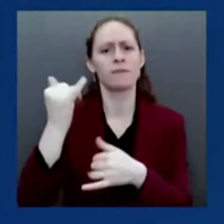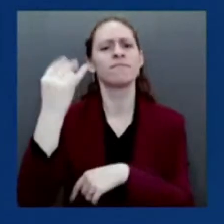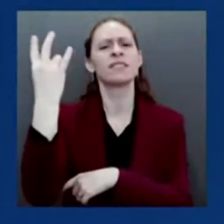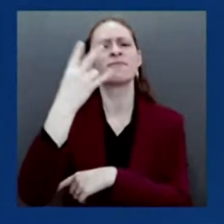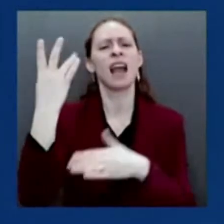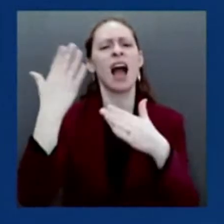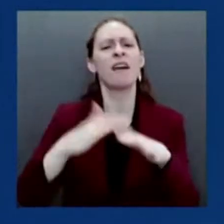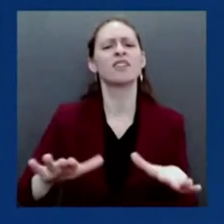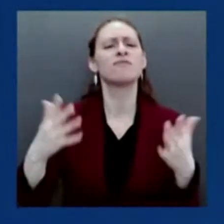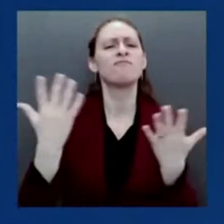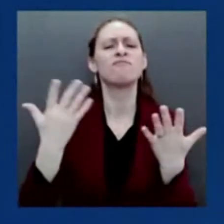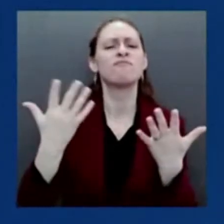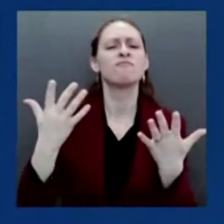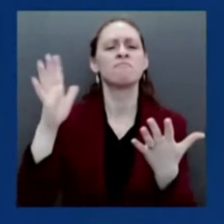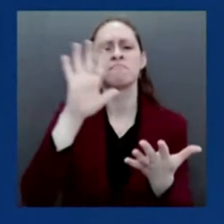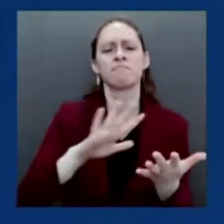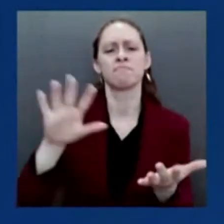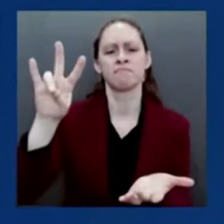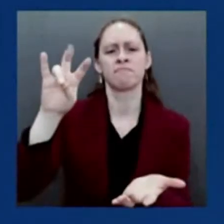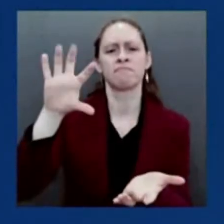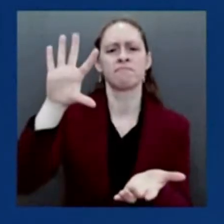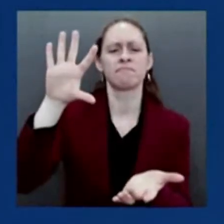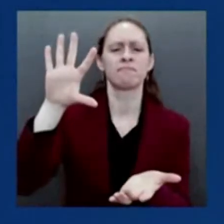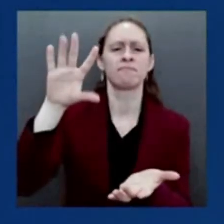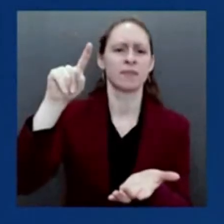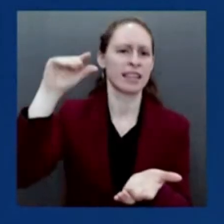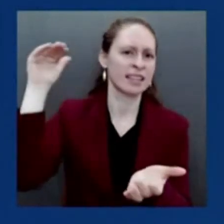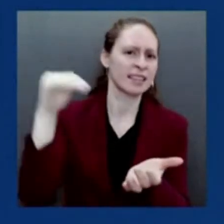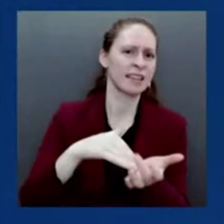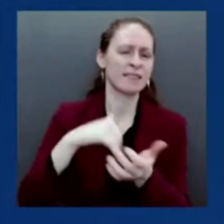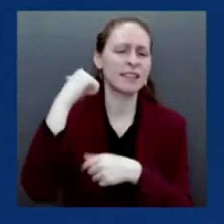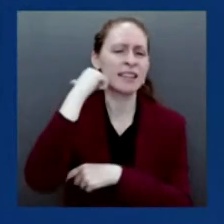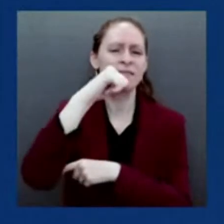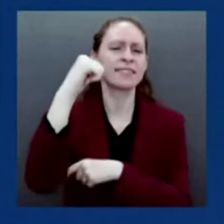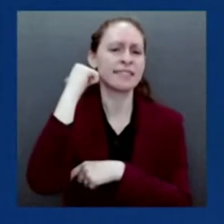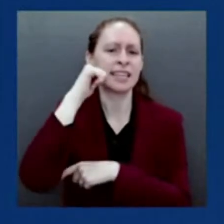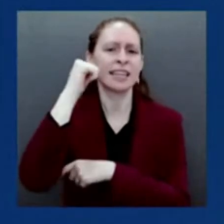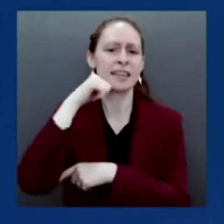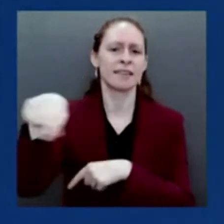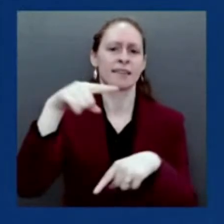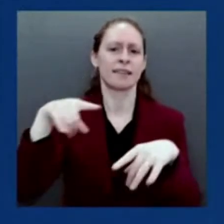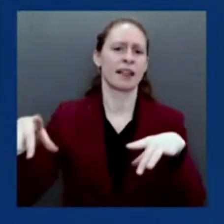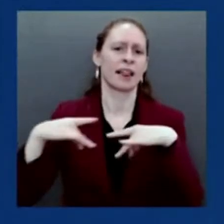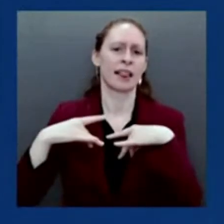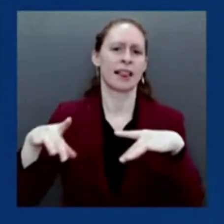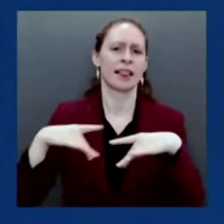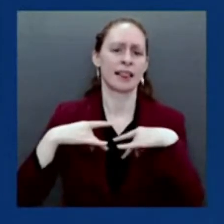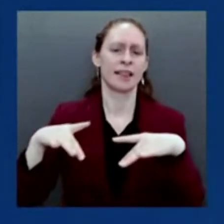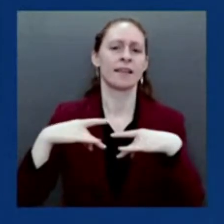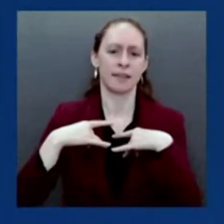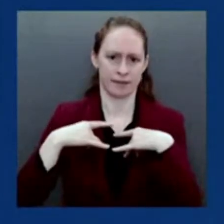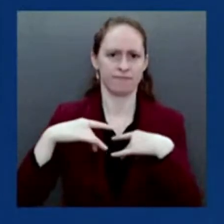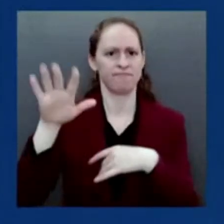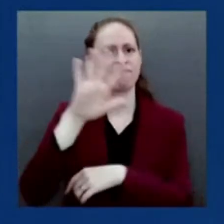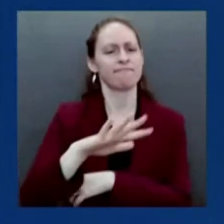THANK YOU JEFF, GOOD MORNING, I WOULD LIKE TO WALK YOU THROUGH TODAY'S DATA, THE SEVEN DAY AVERAGE OF CASES IS